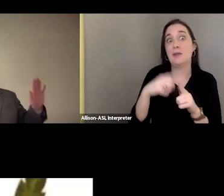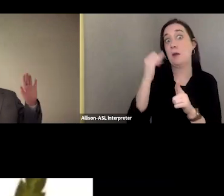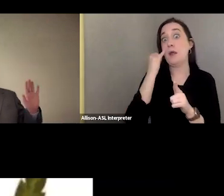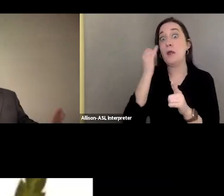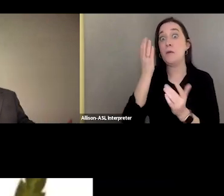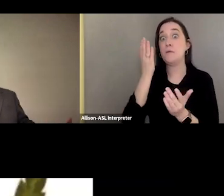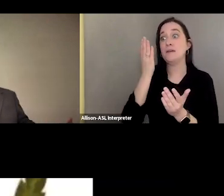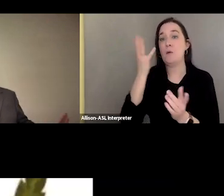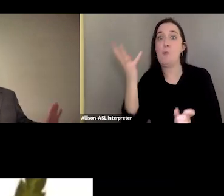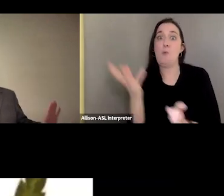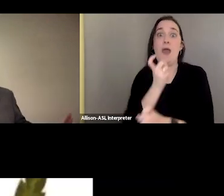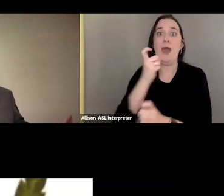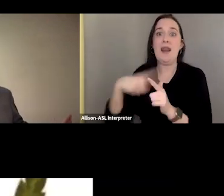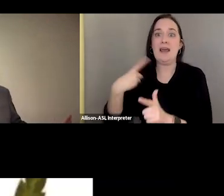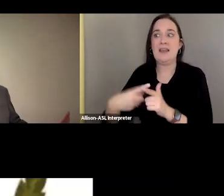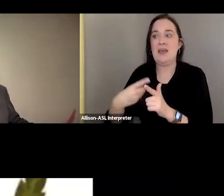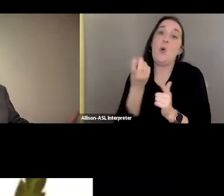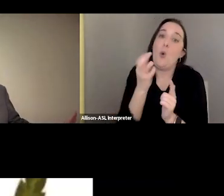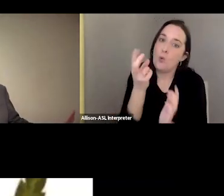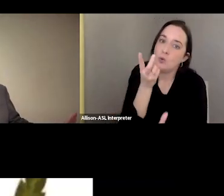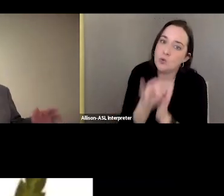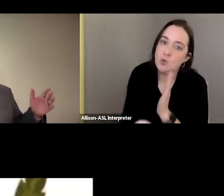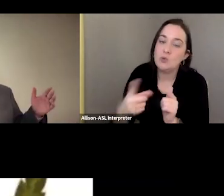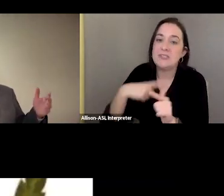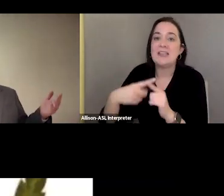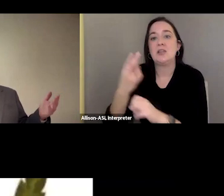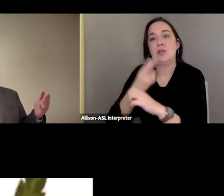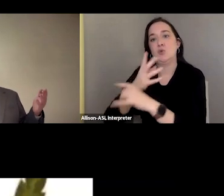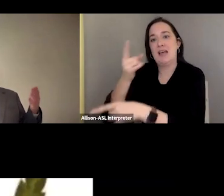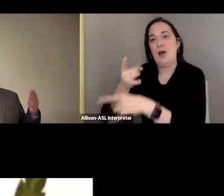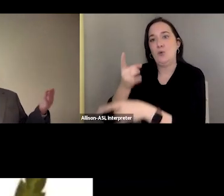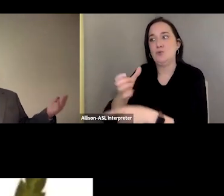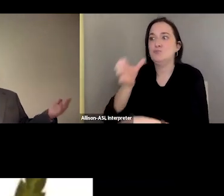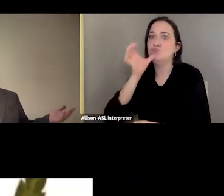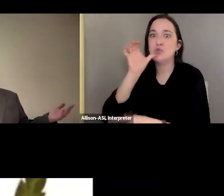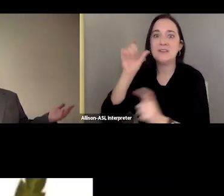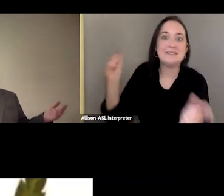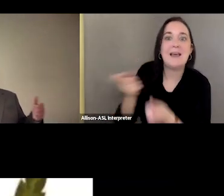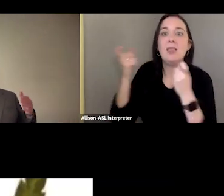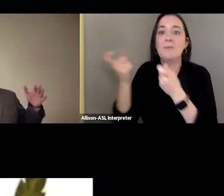oh my God, I've lost all this money as a way to maybe cope with losses. You could also see that maybe they were drinking alcohol.